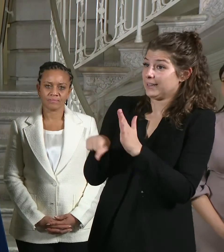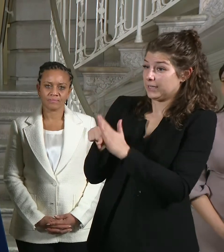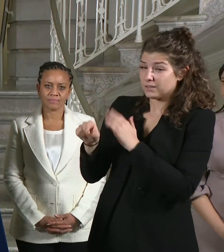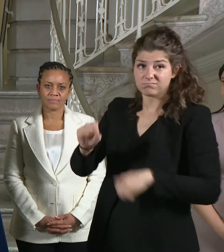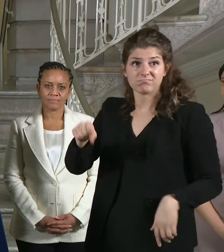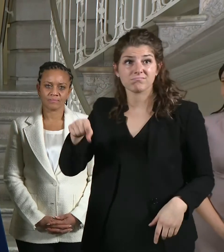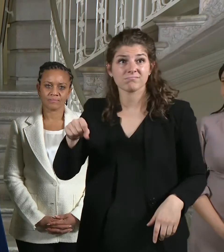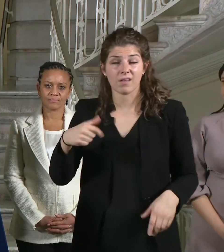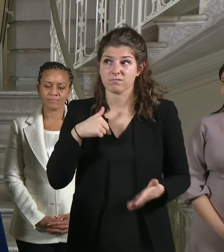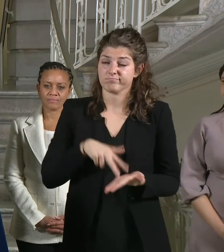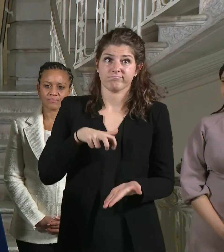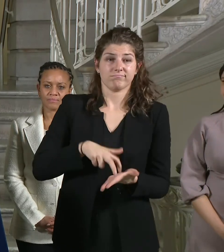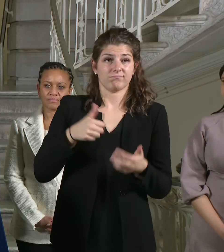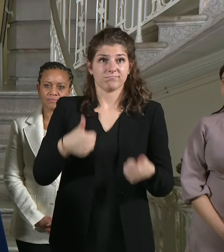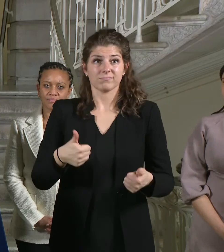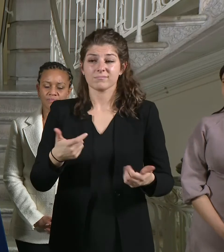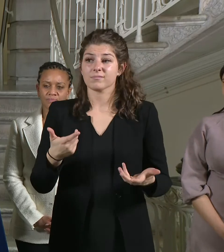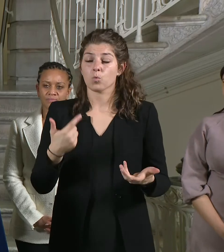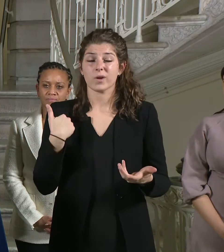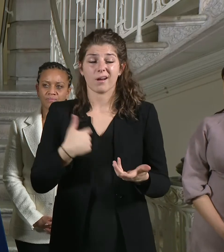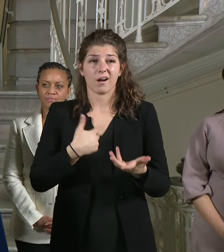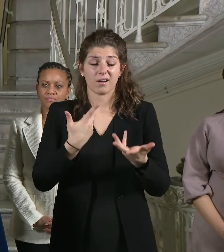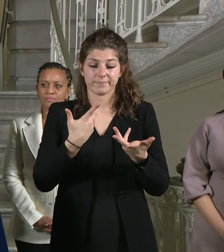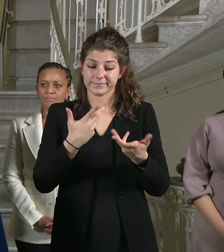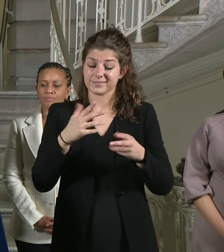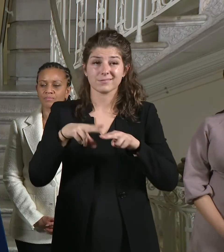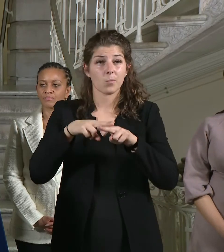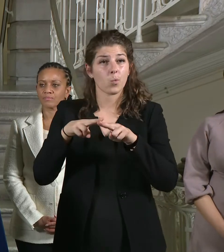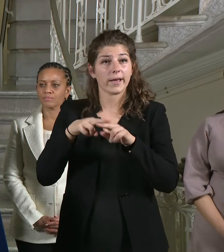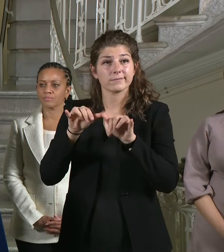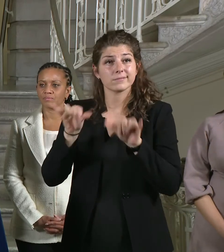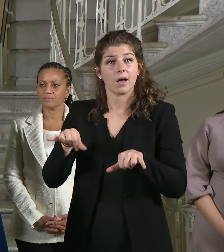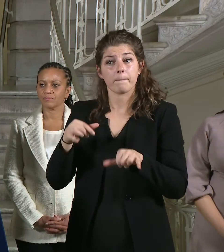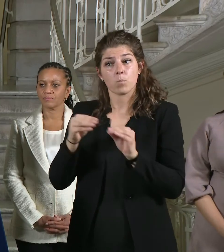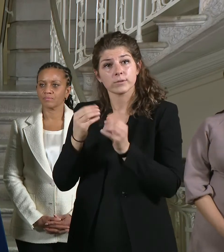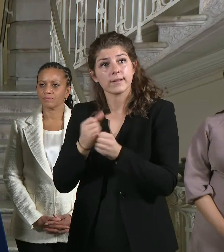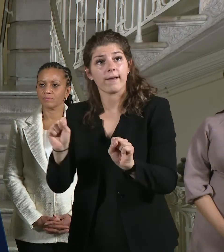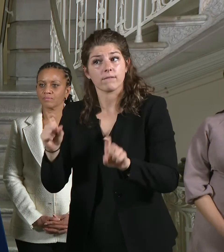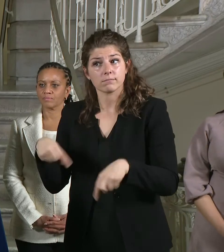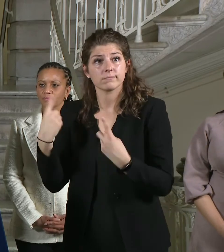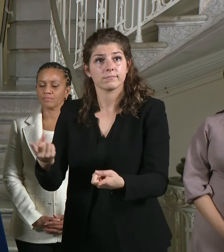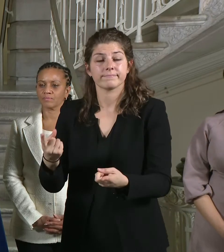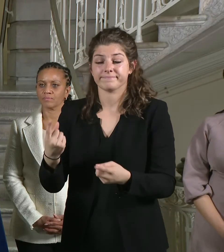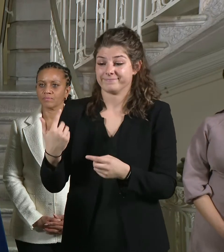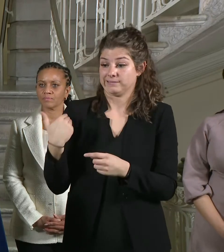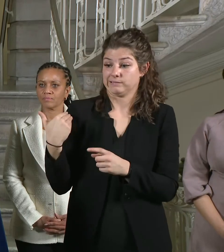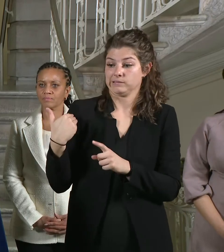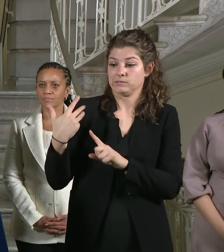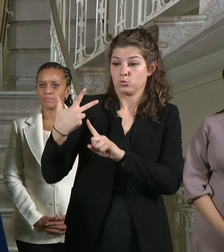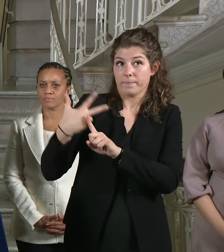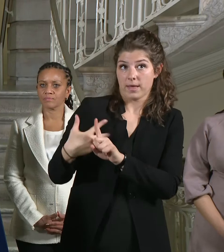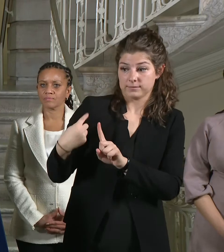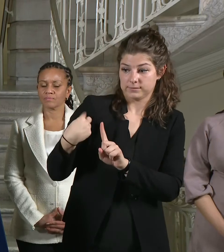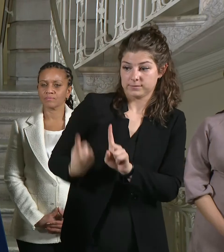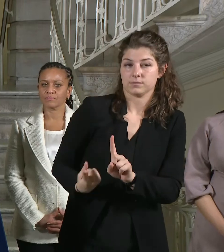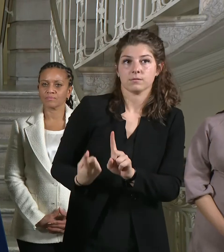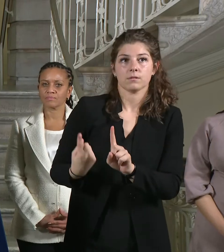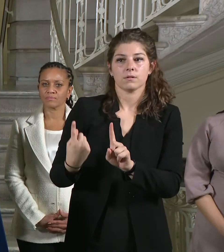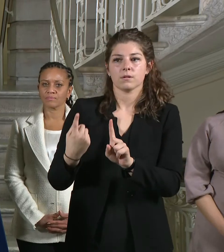REALLY? I THINK IT IS. WE ARE